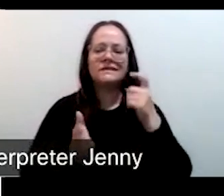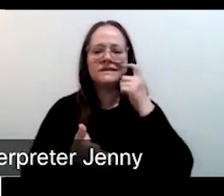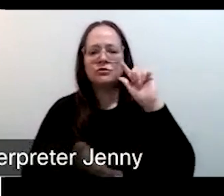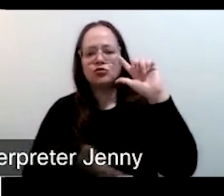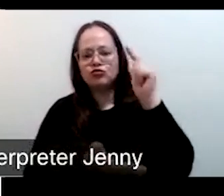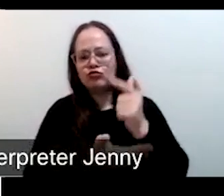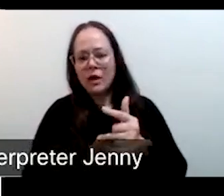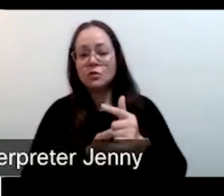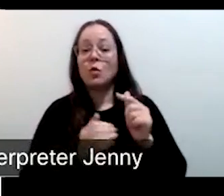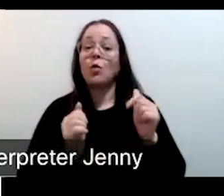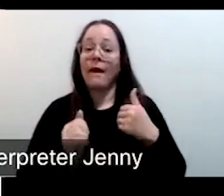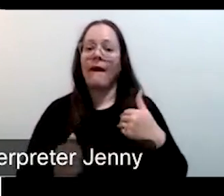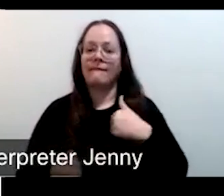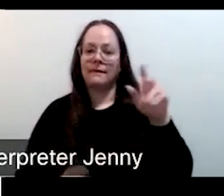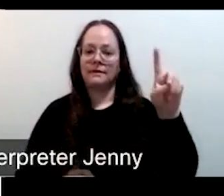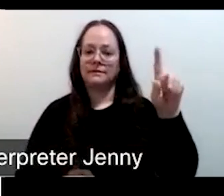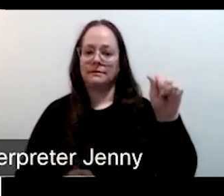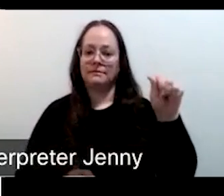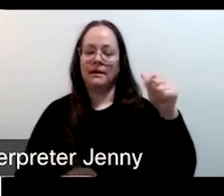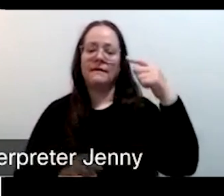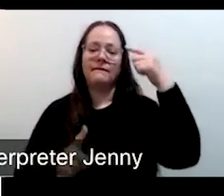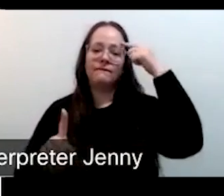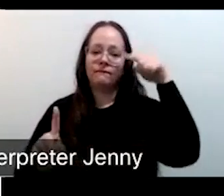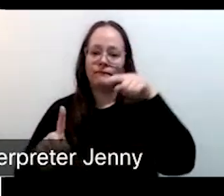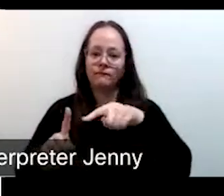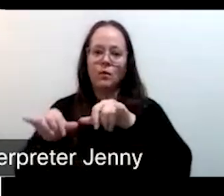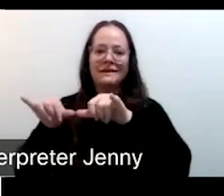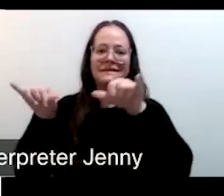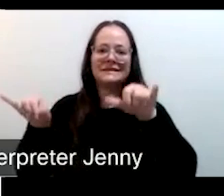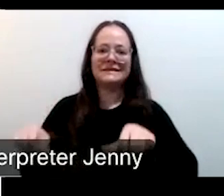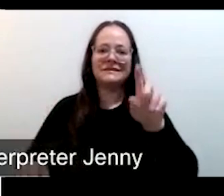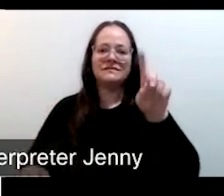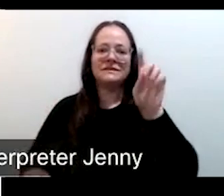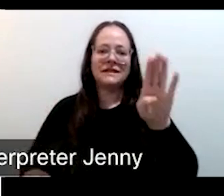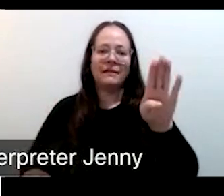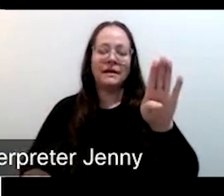for a database that managers use to hire for internships or permanent jobs.